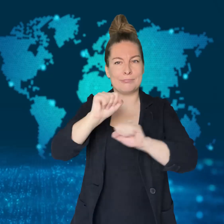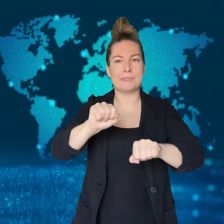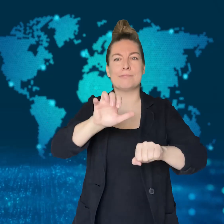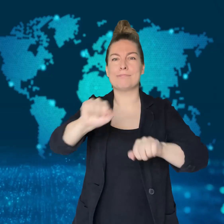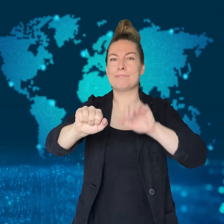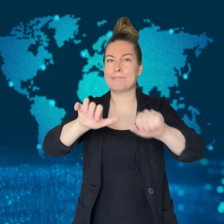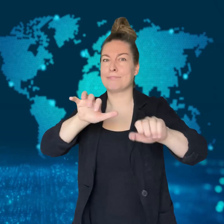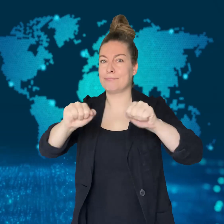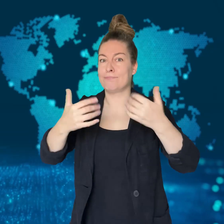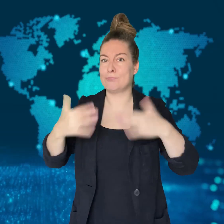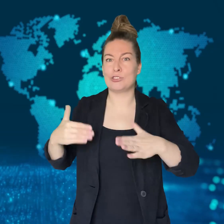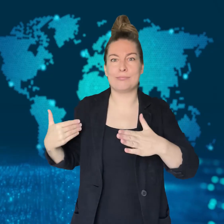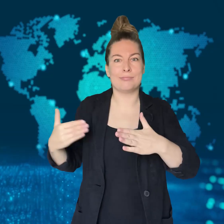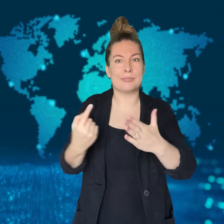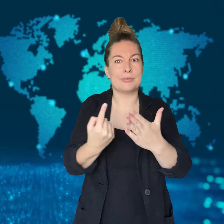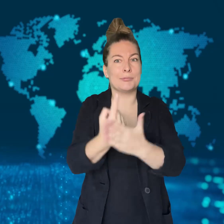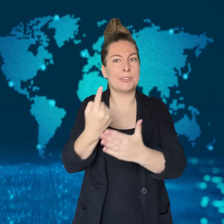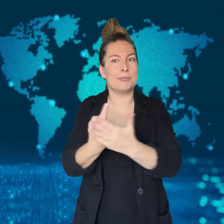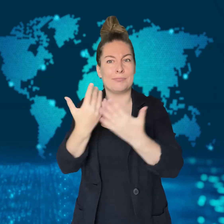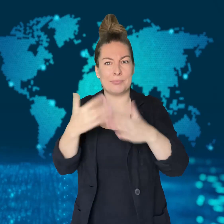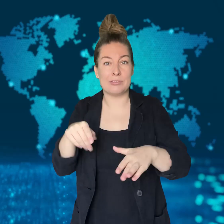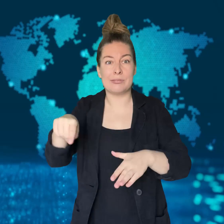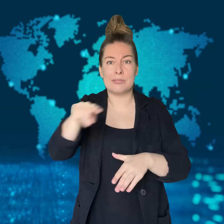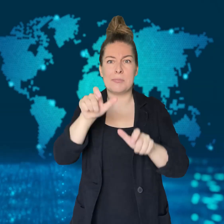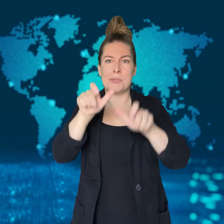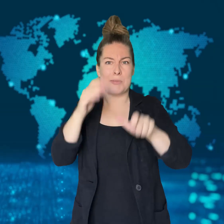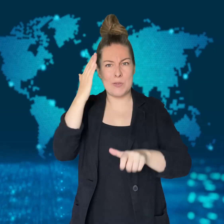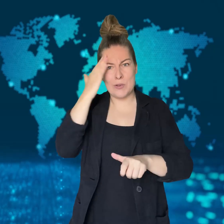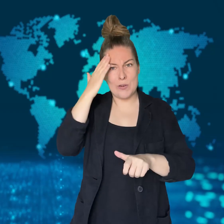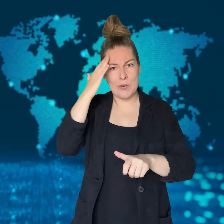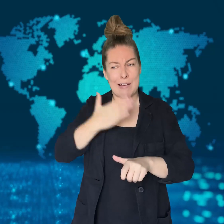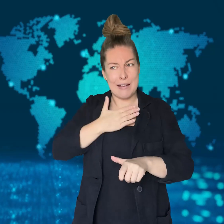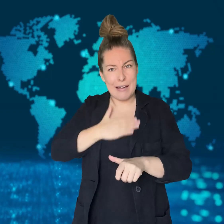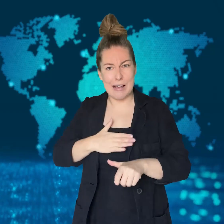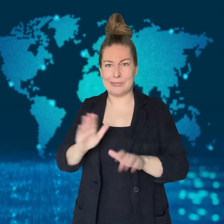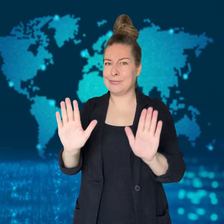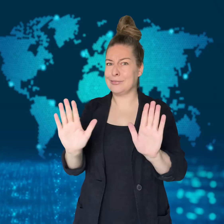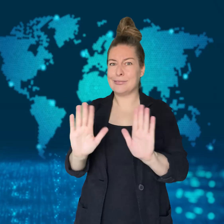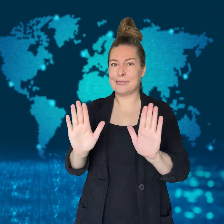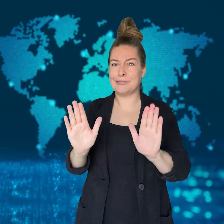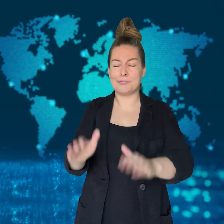that have occurred in the city.